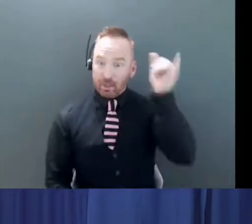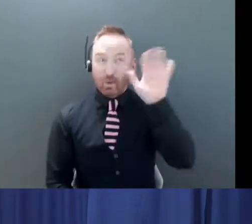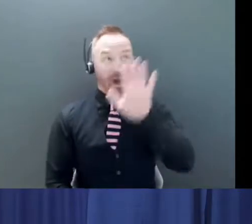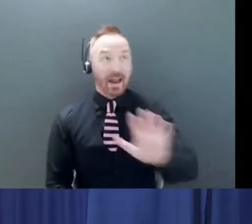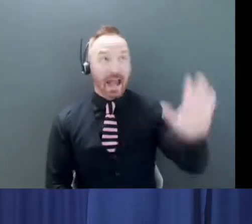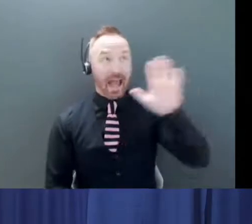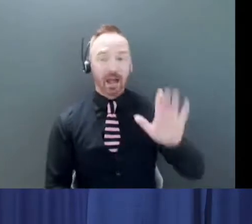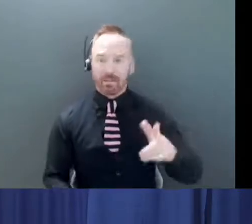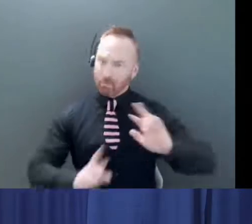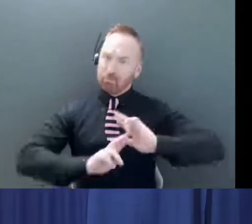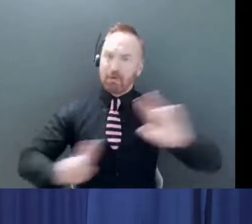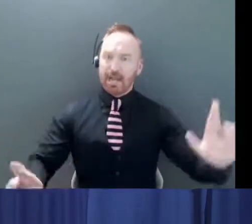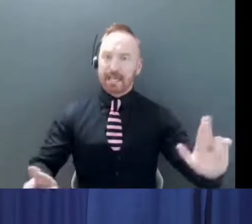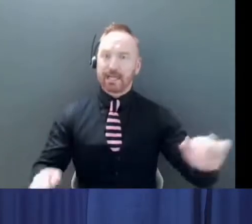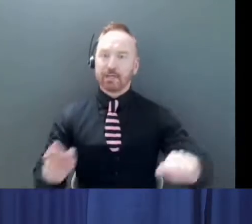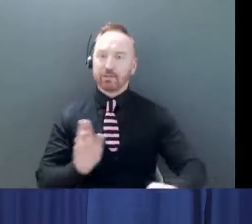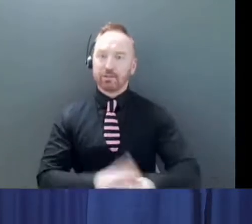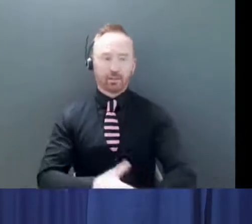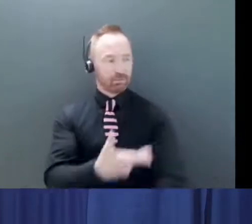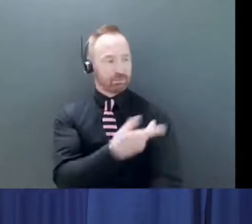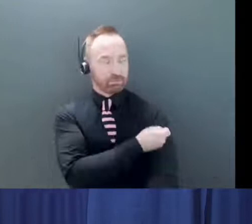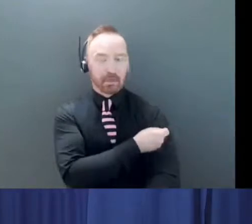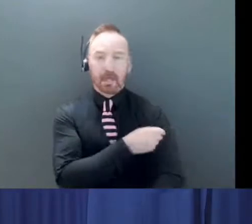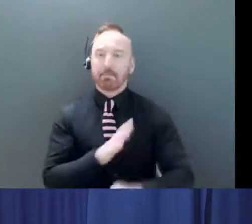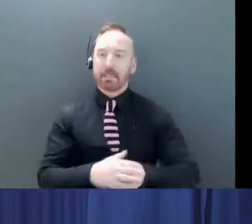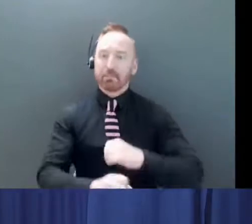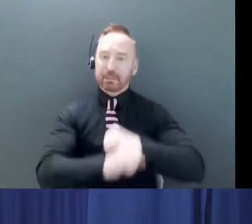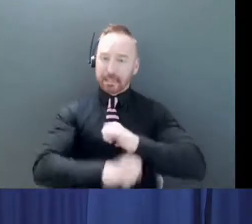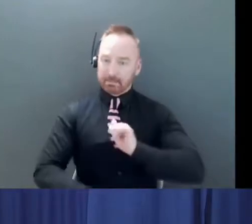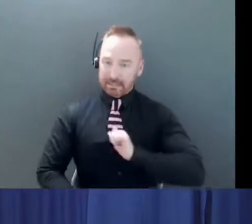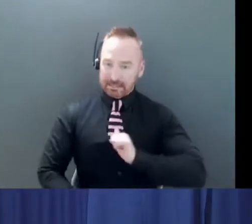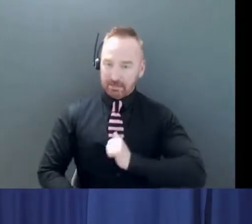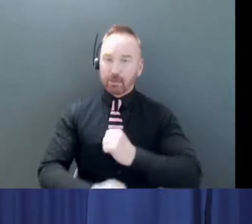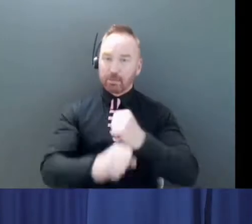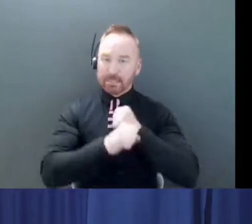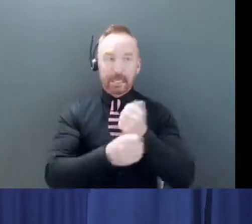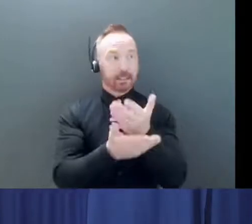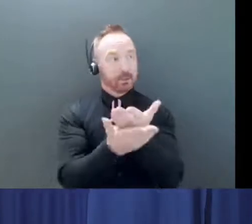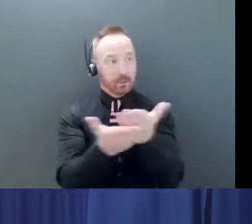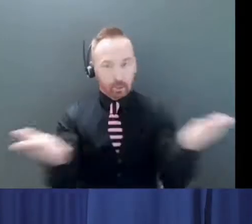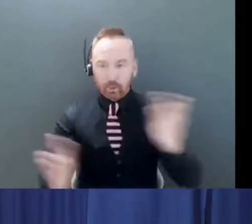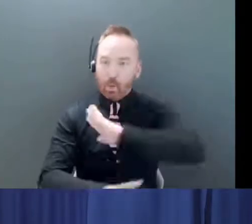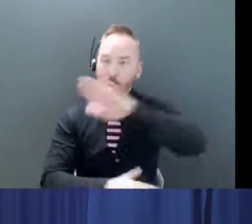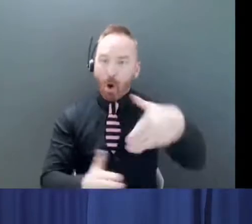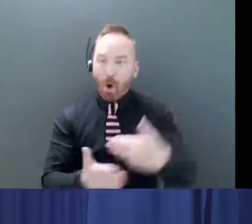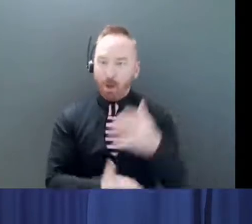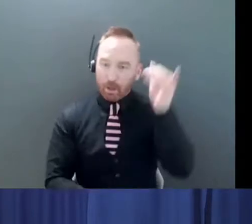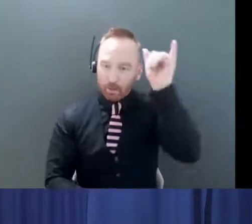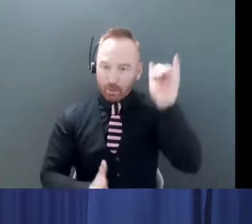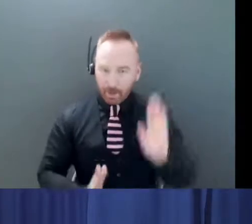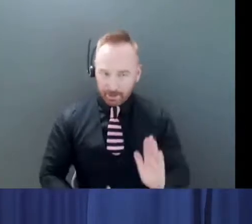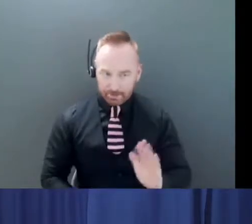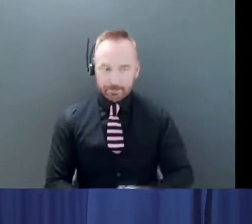themselves and all Yukoners. The vaccines are still